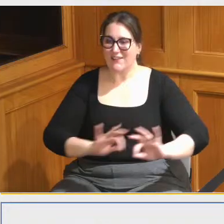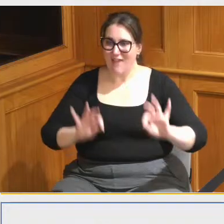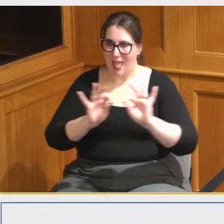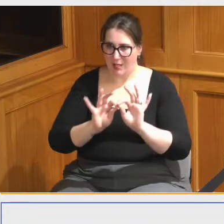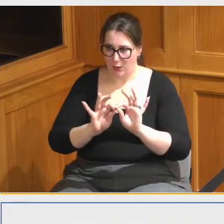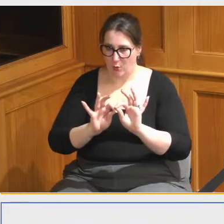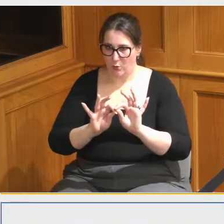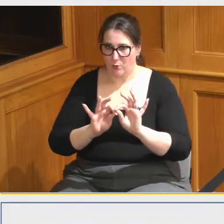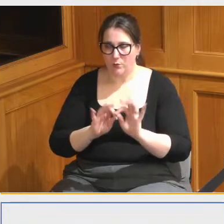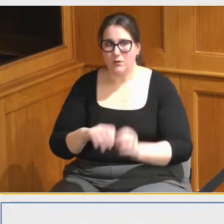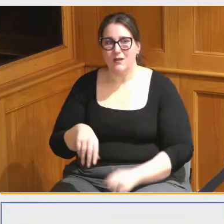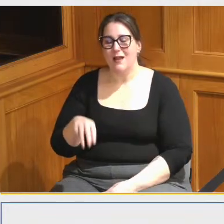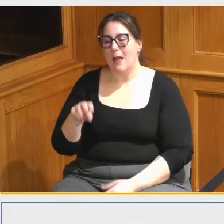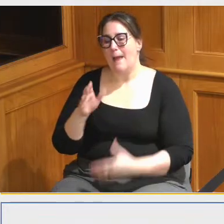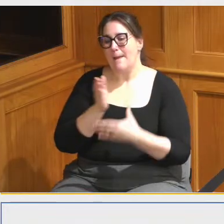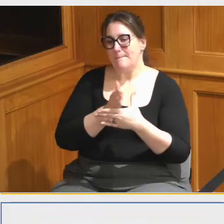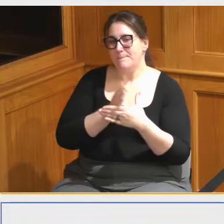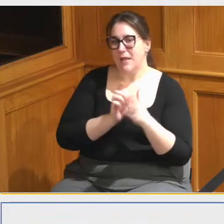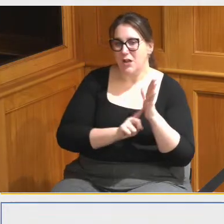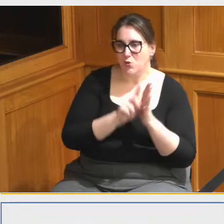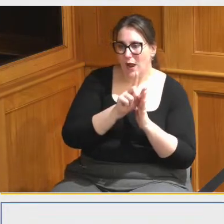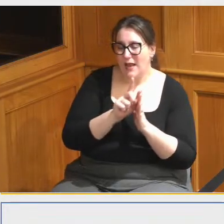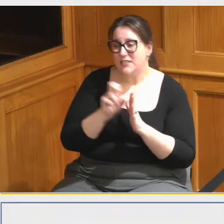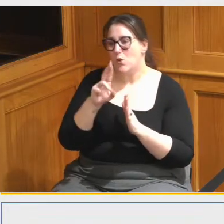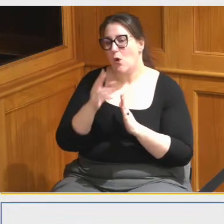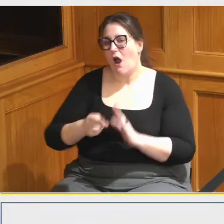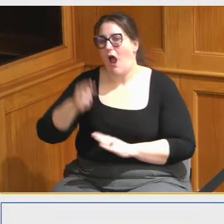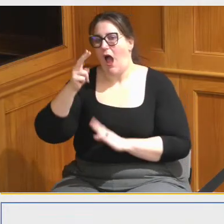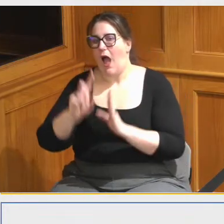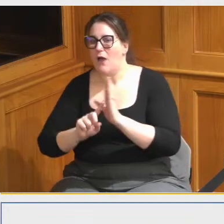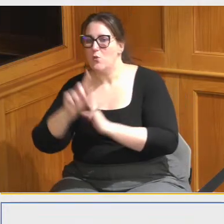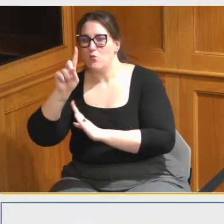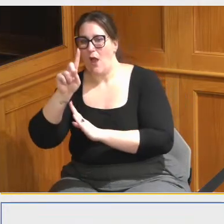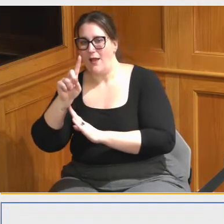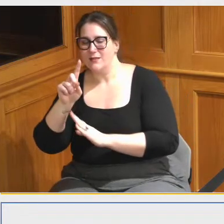midrise or high-rise you there is a subsidy at the current state of the market that would be